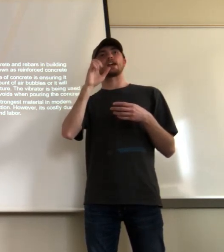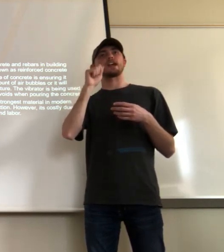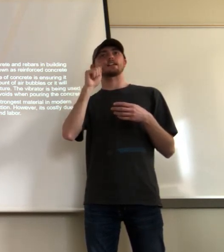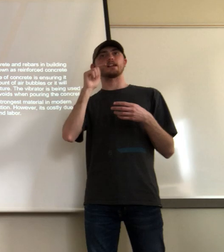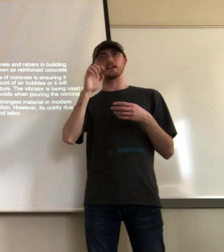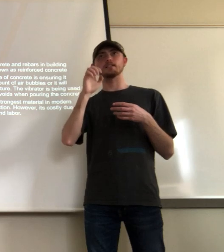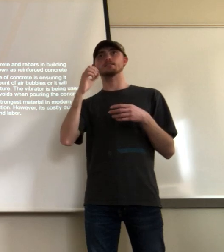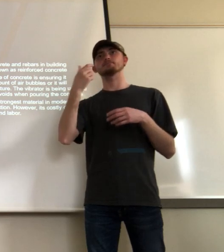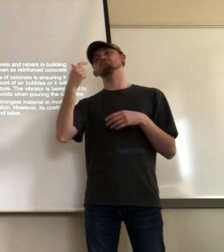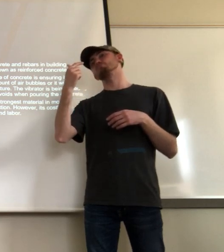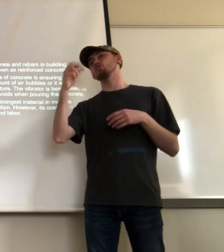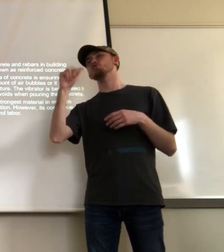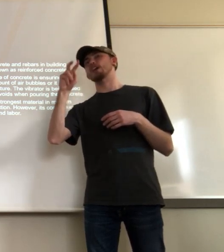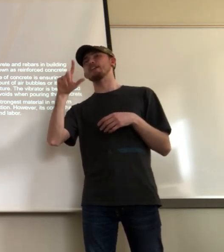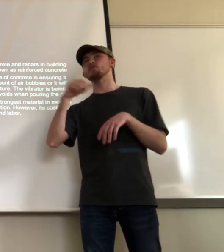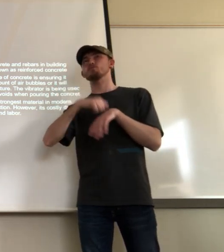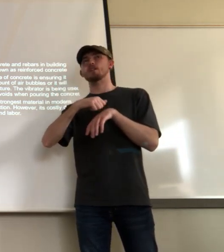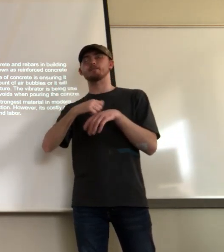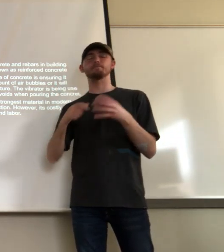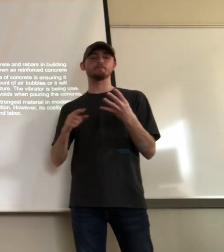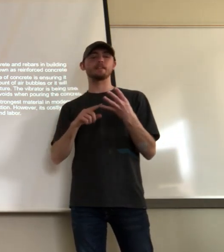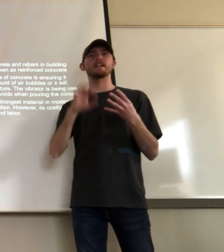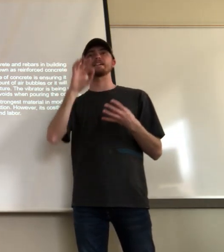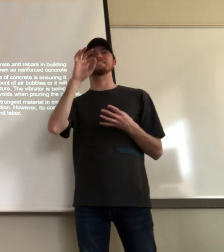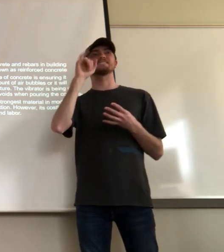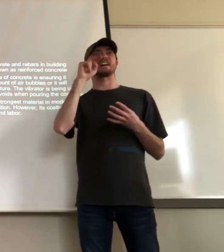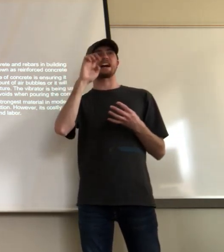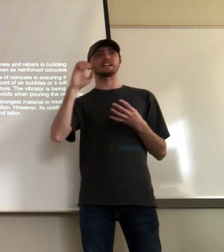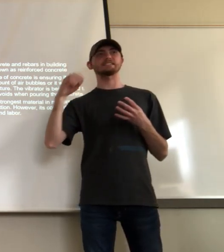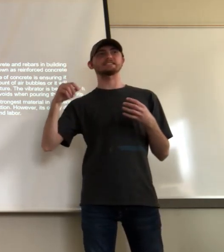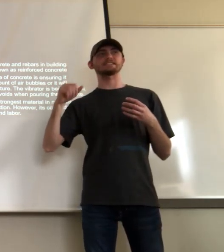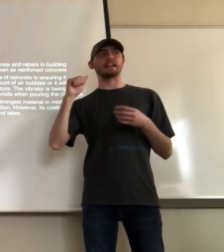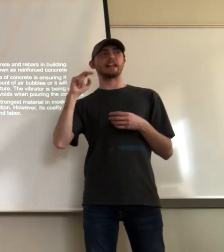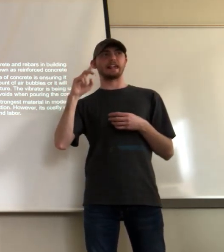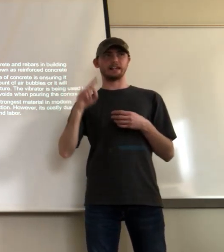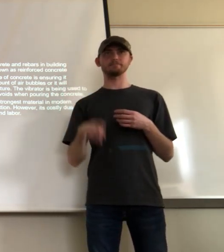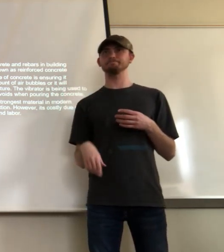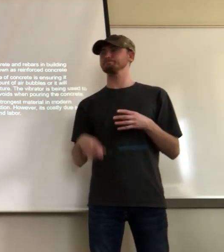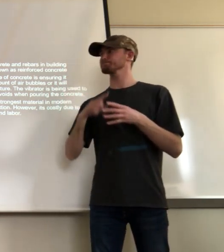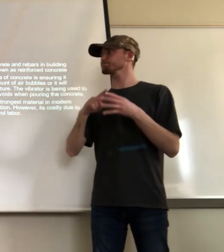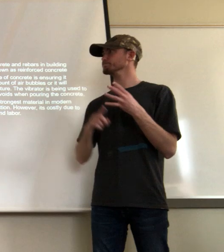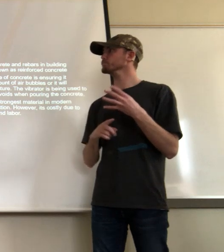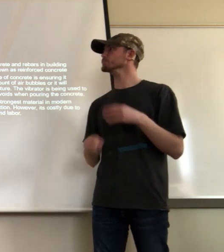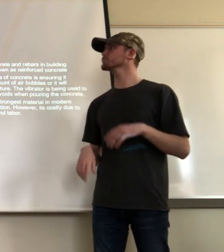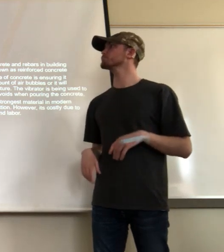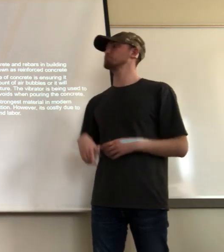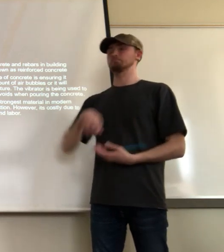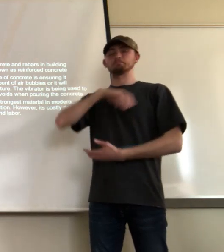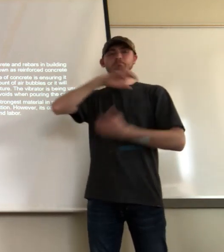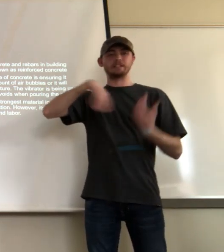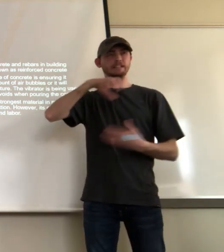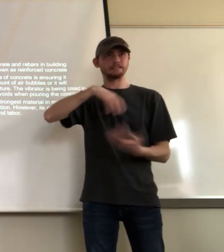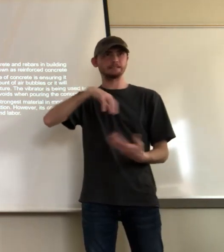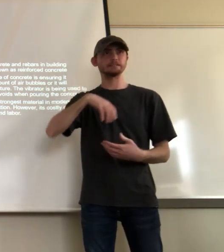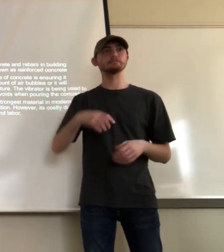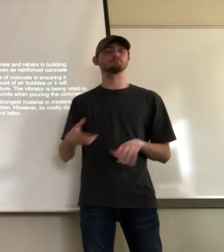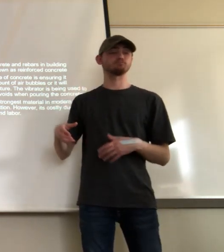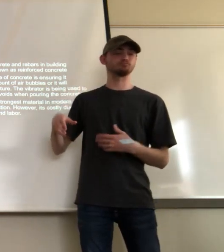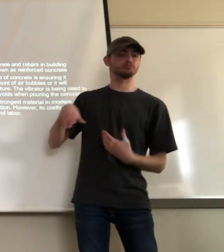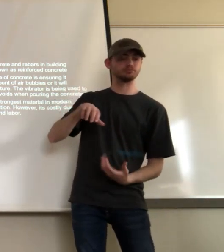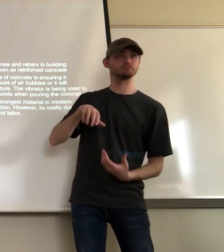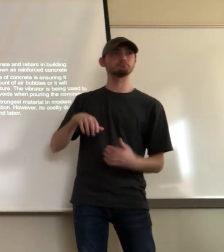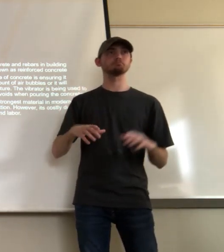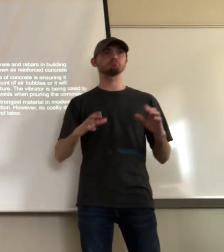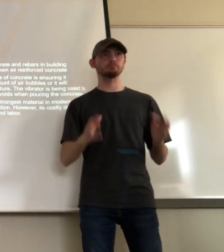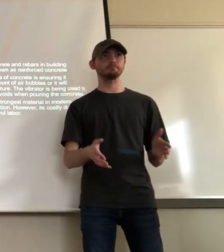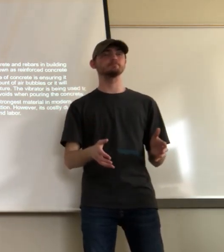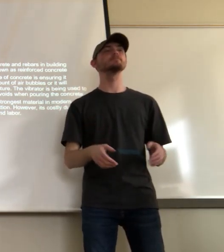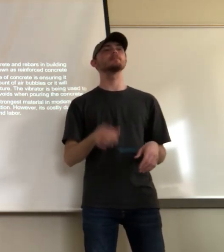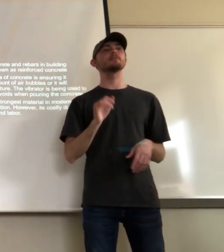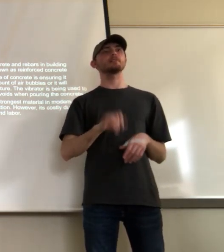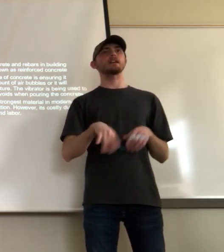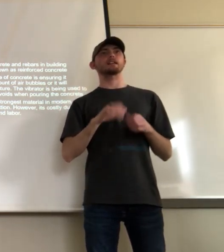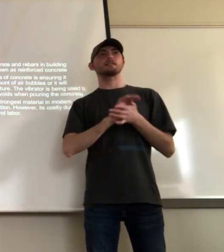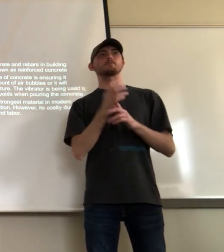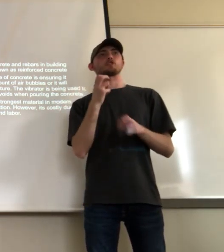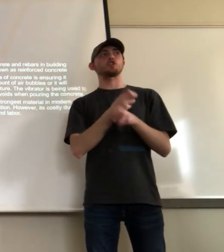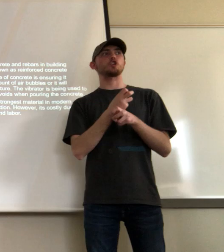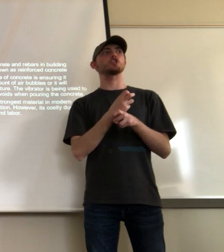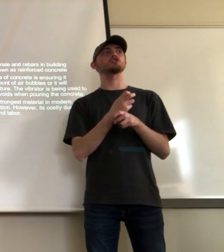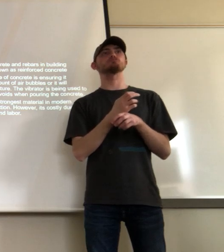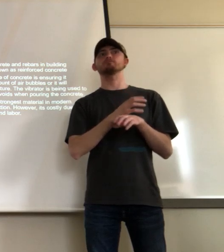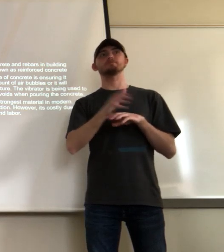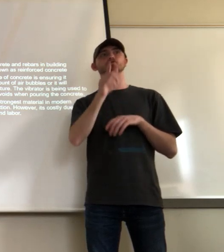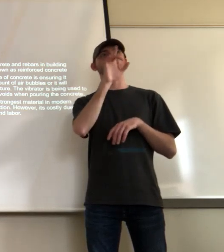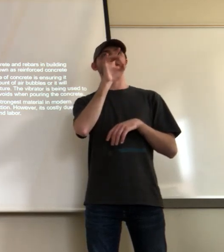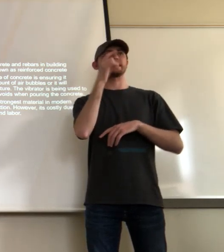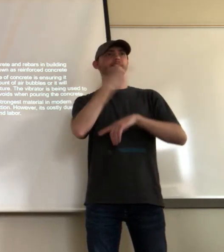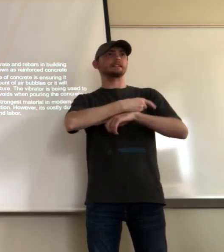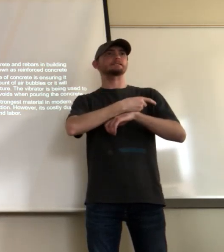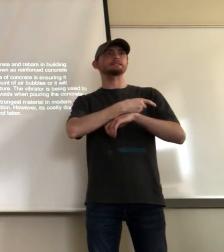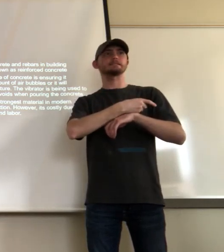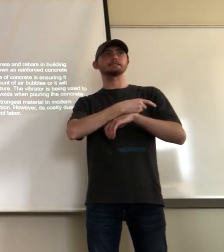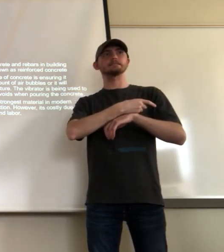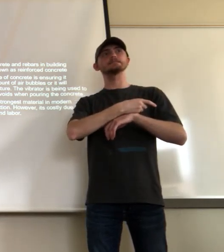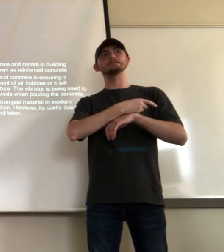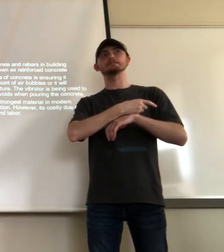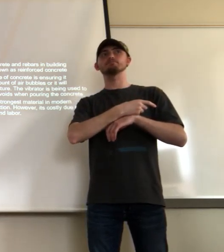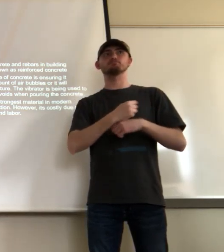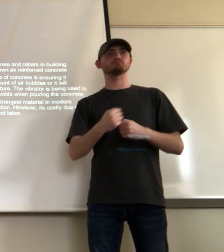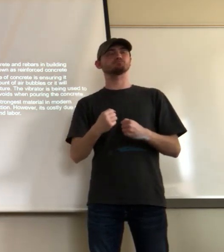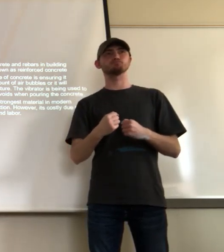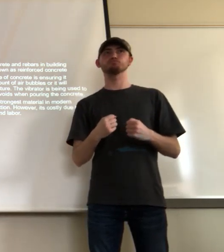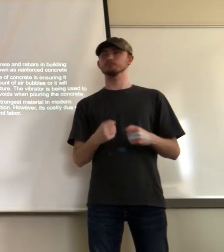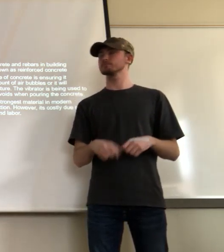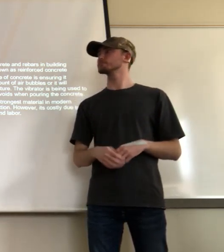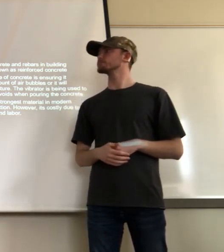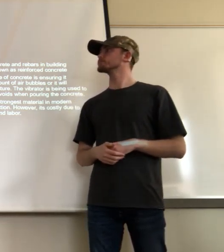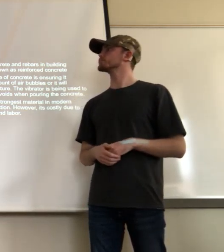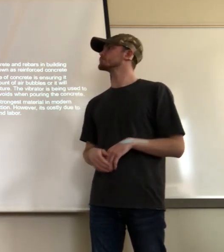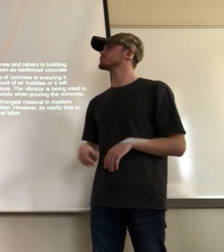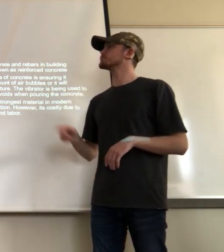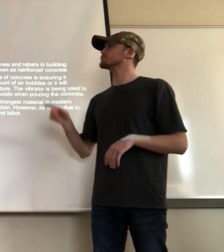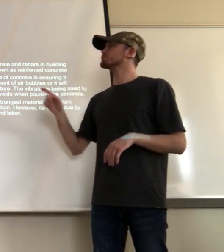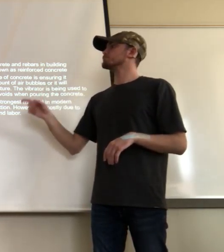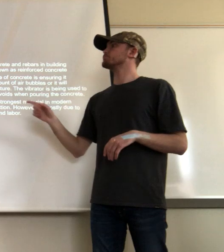Concrete is mixture of four ingredient which are, Portland cement, water, aggregate (gravel), and fine sand.